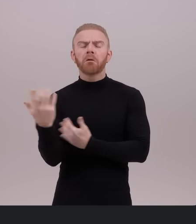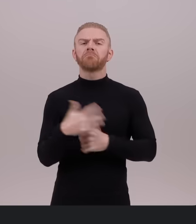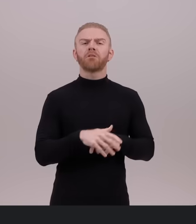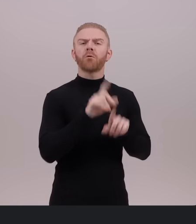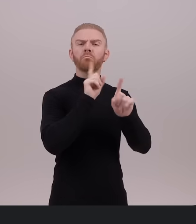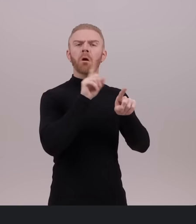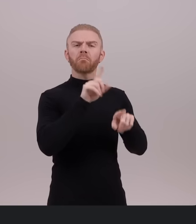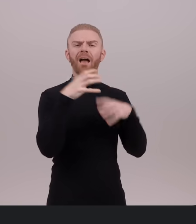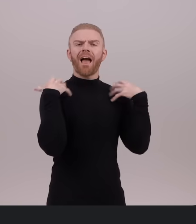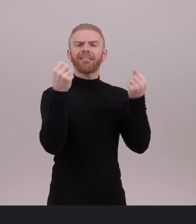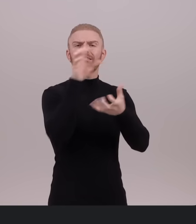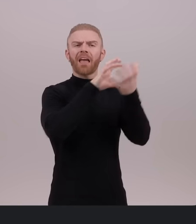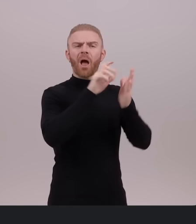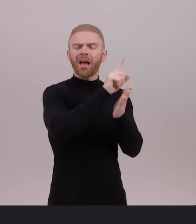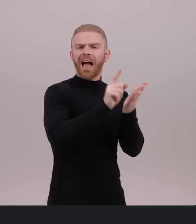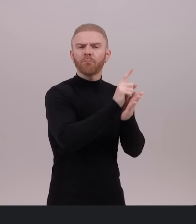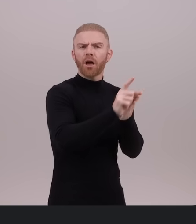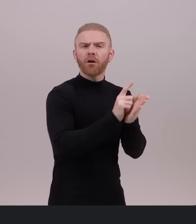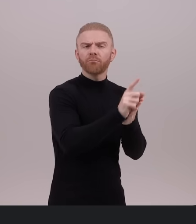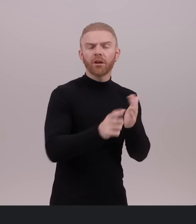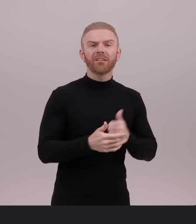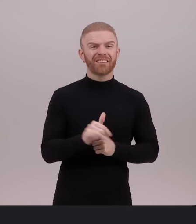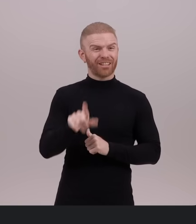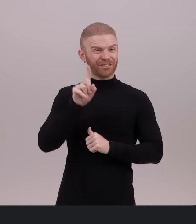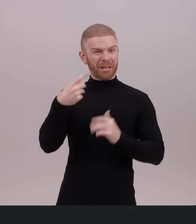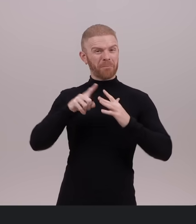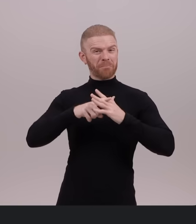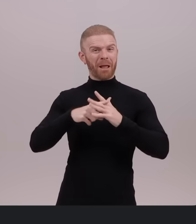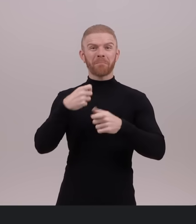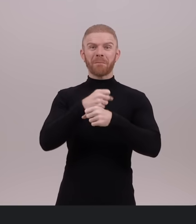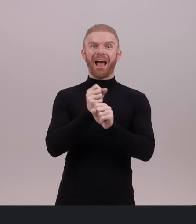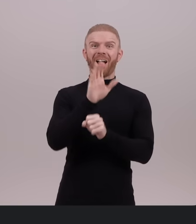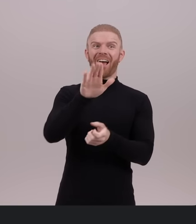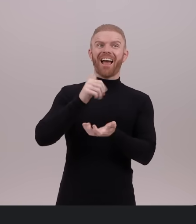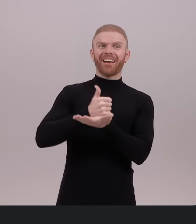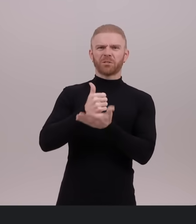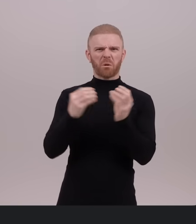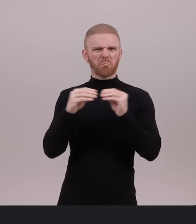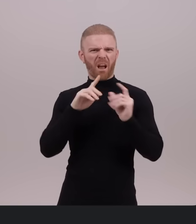And this is just the beginning of making your agents truly proactive.